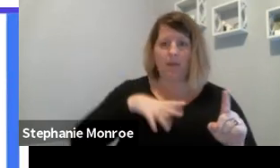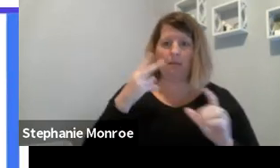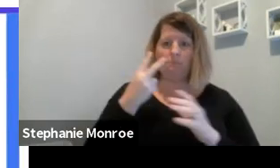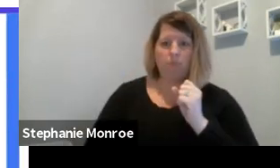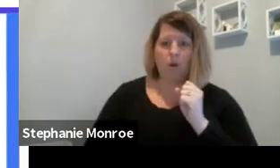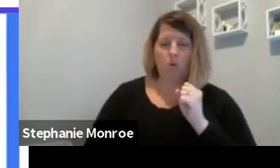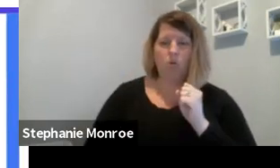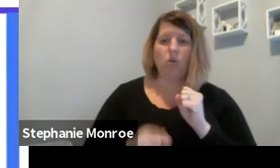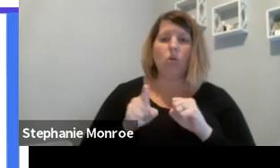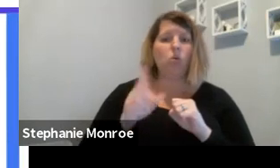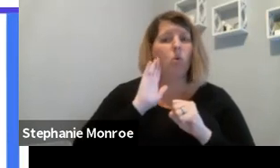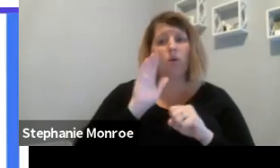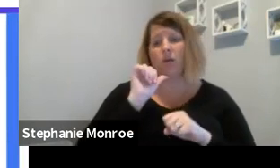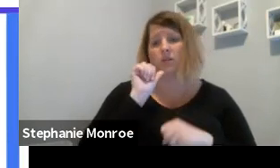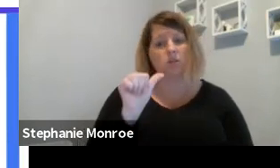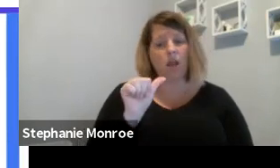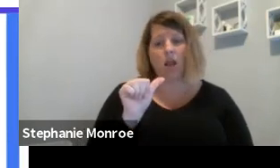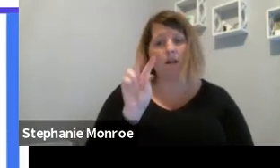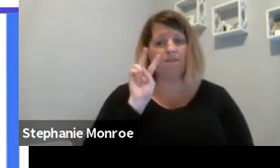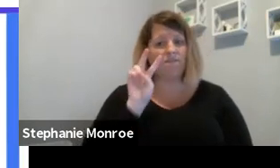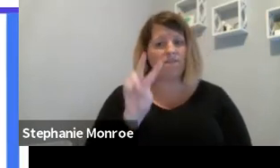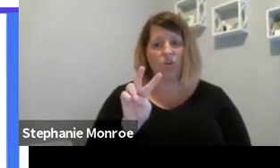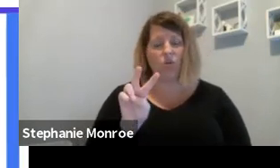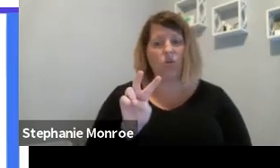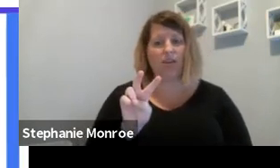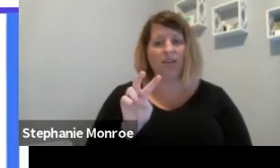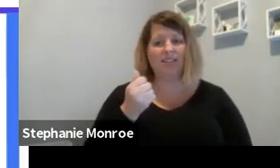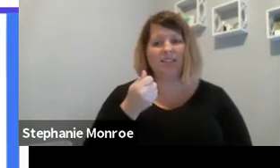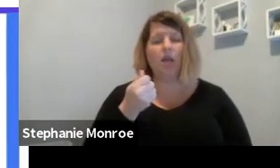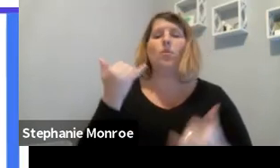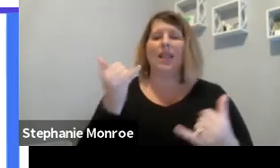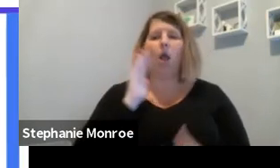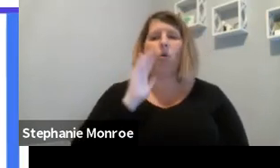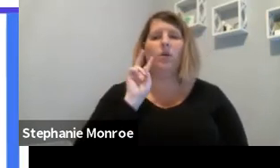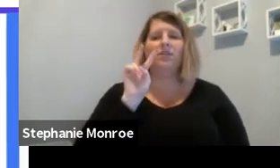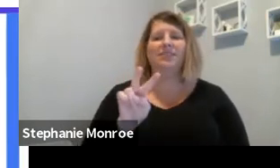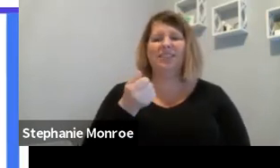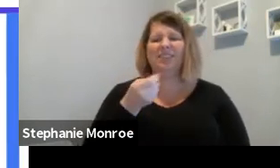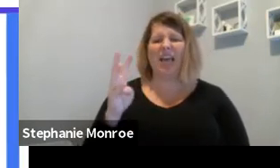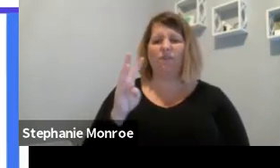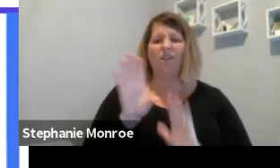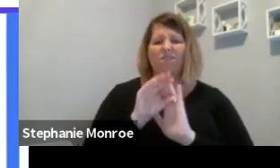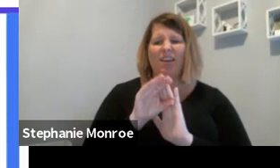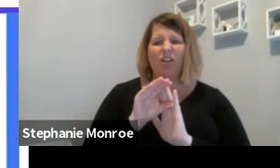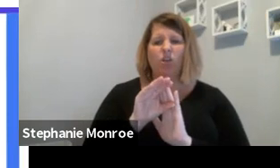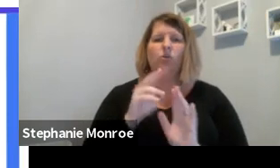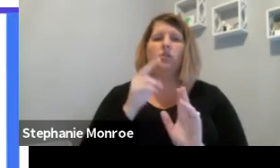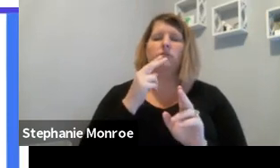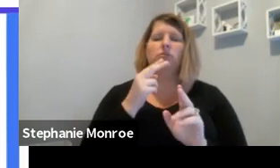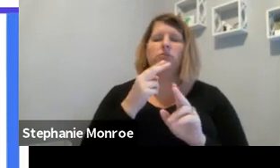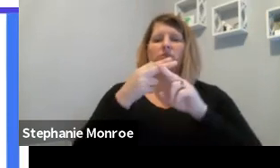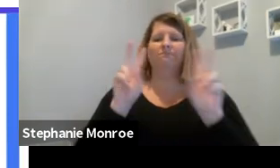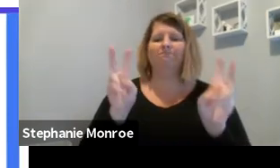You are now going to be viewing several clips from the video titled Out of Darkness, Into Light.